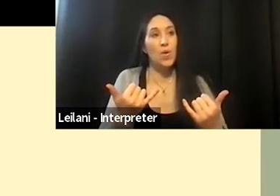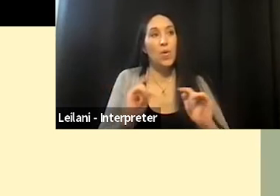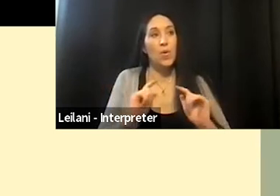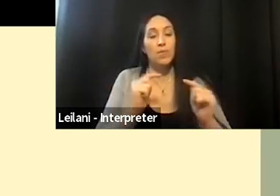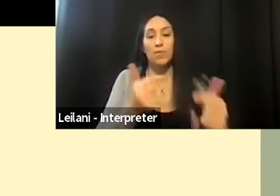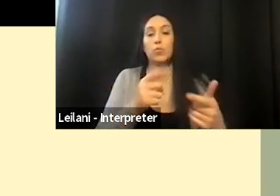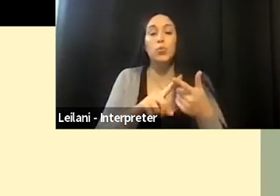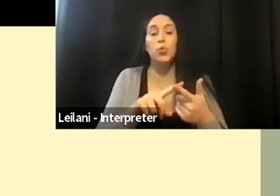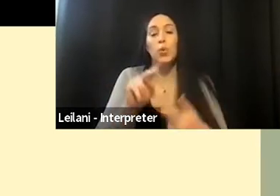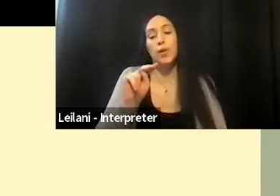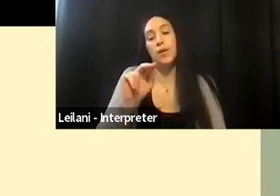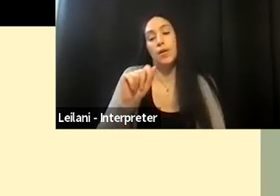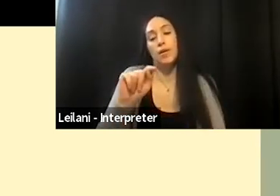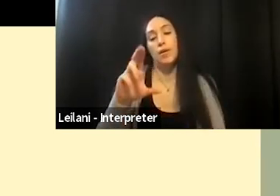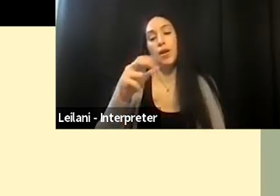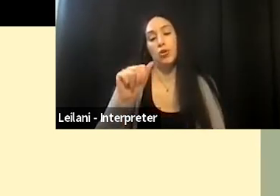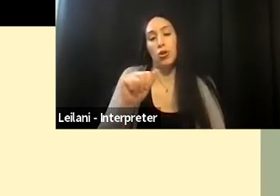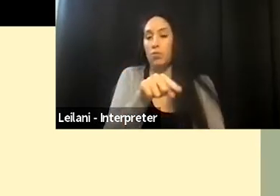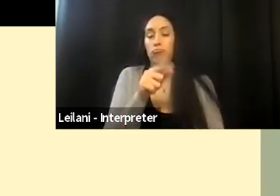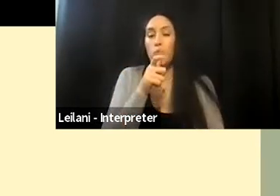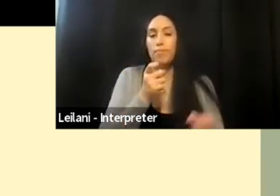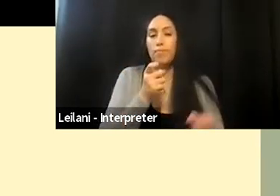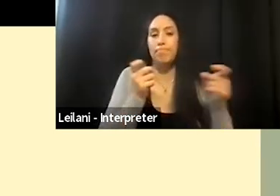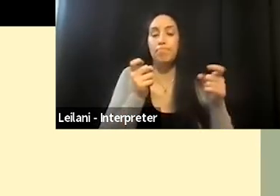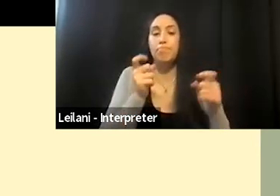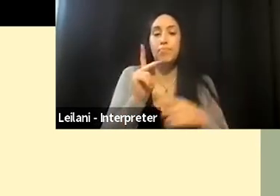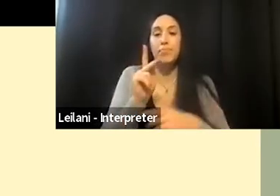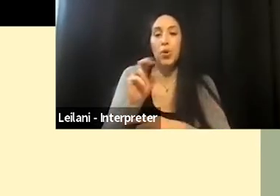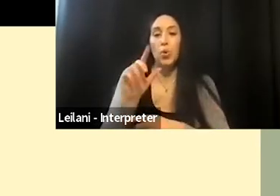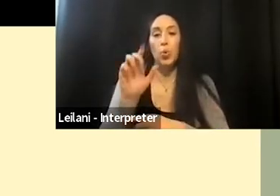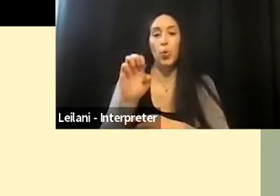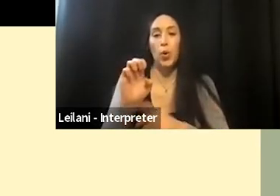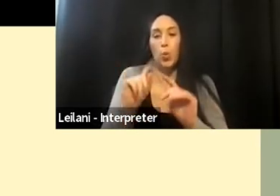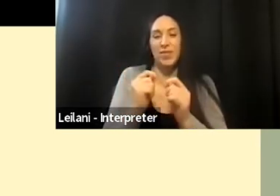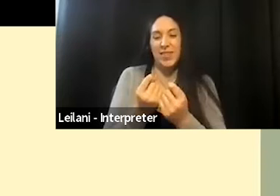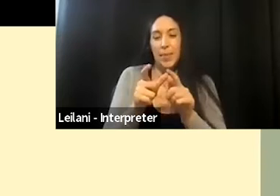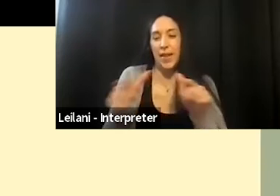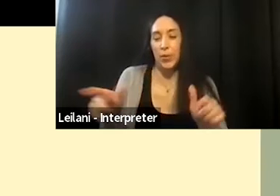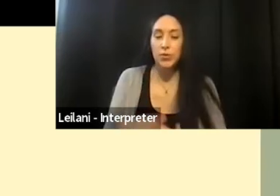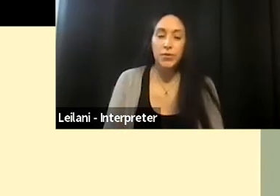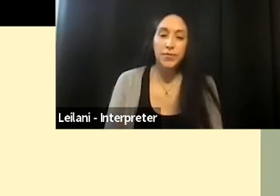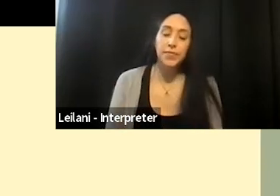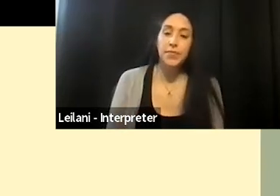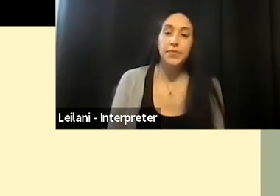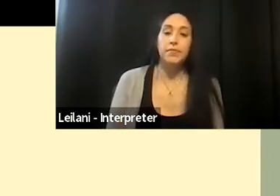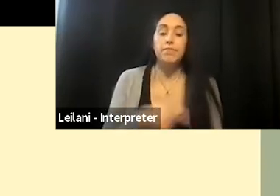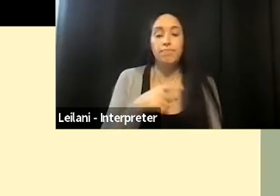at this time, thank you. (Natasha speaking Haitian Creole)